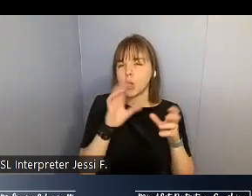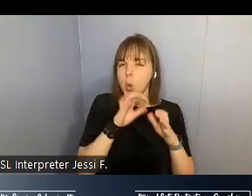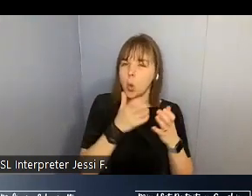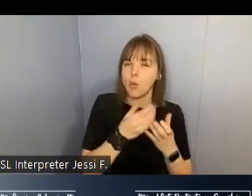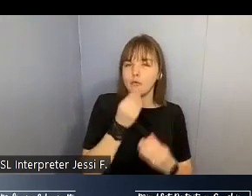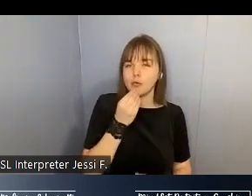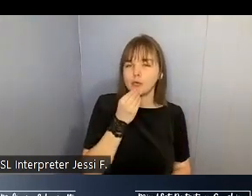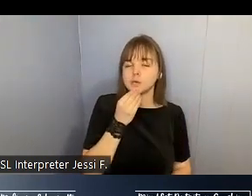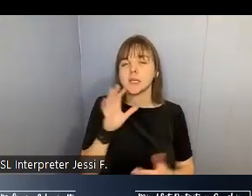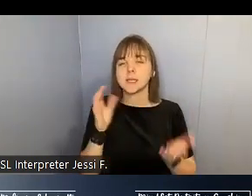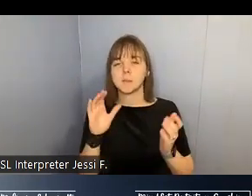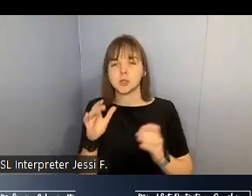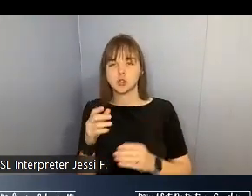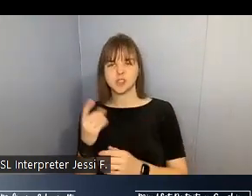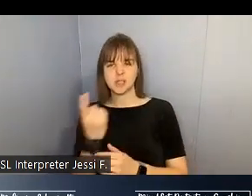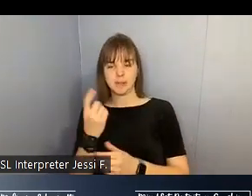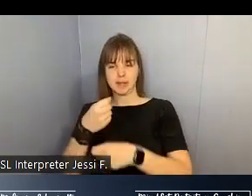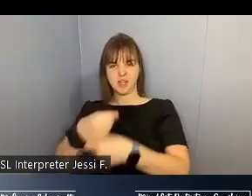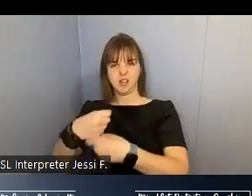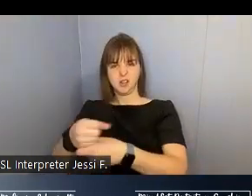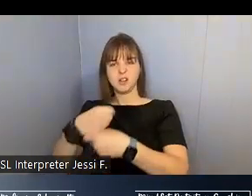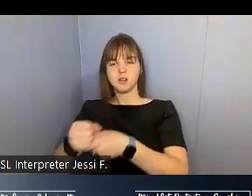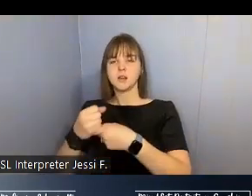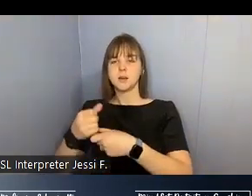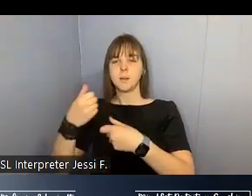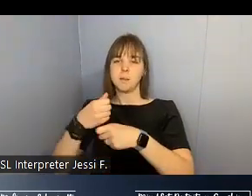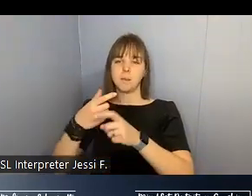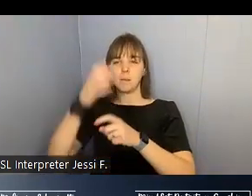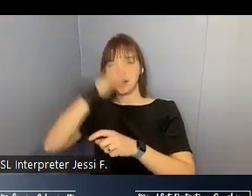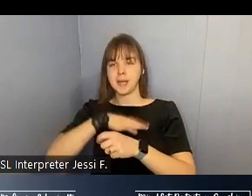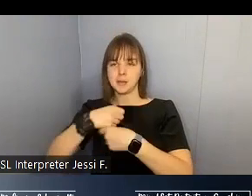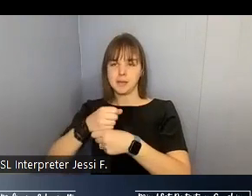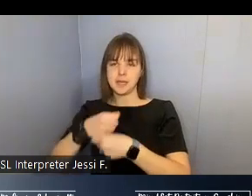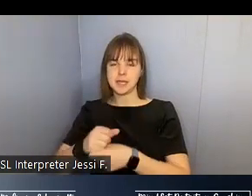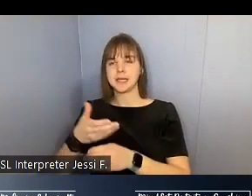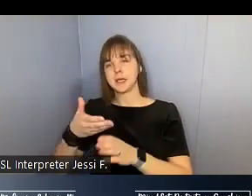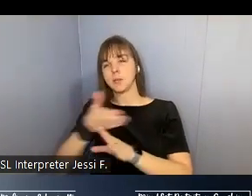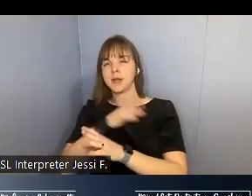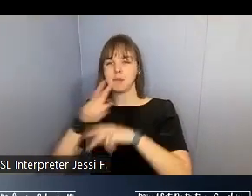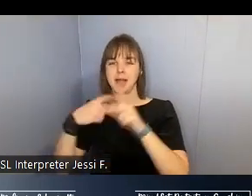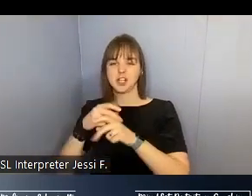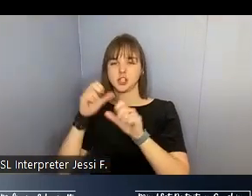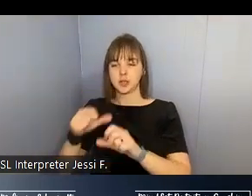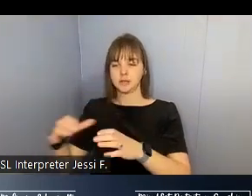processed versus really highly processed, highly palatable, pre-packaged fast foods, convenience foods?